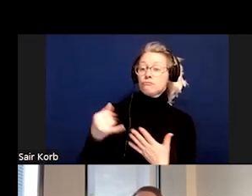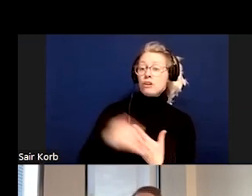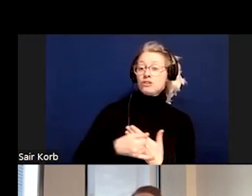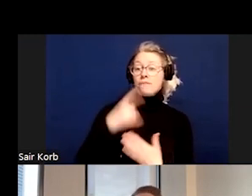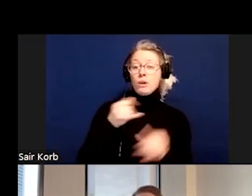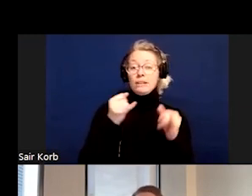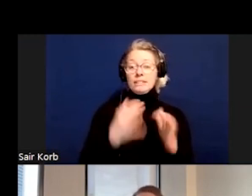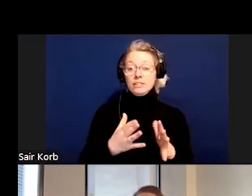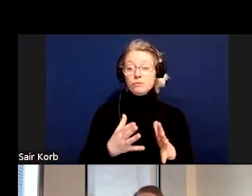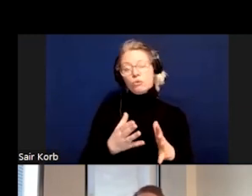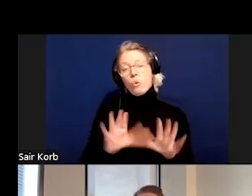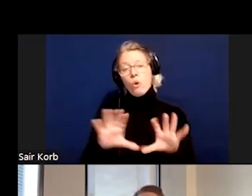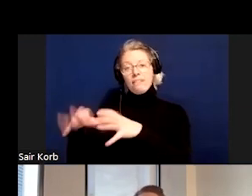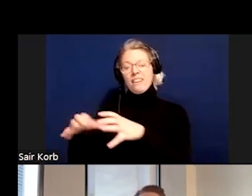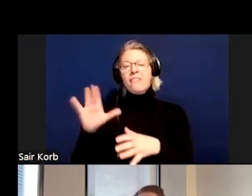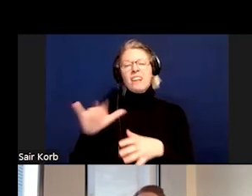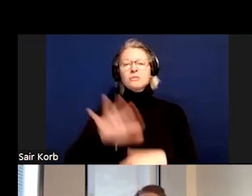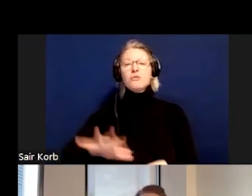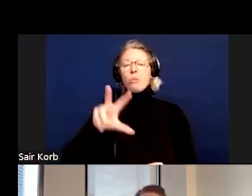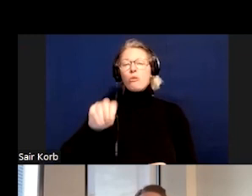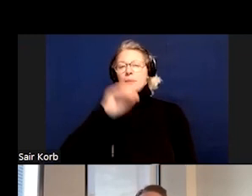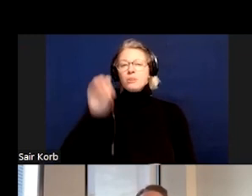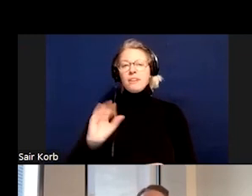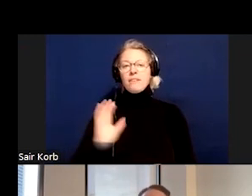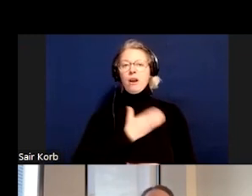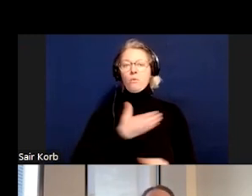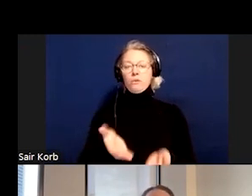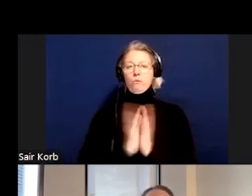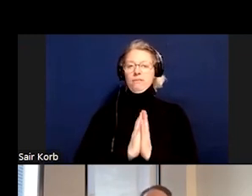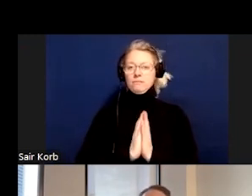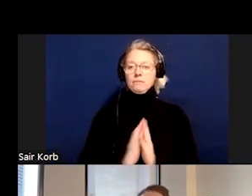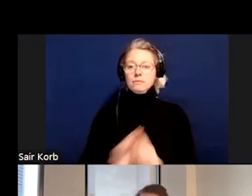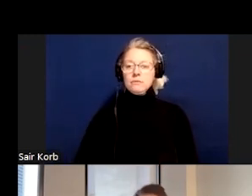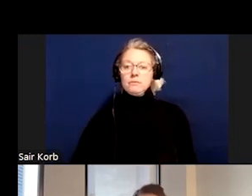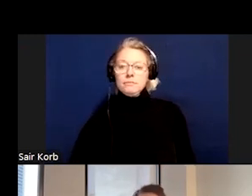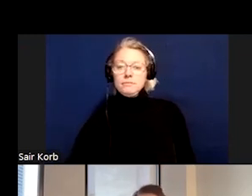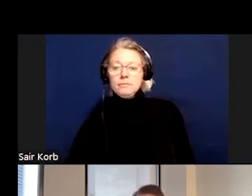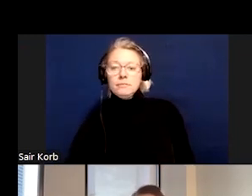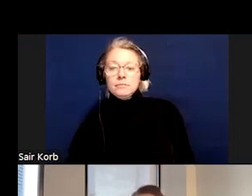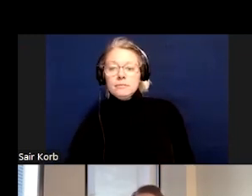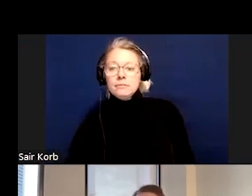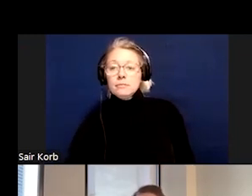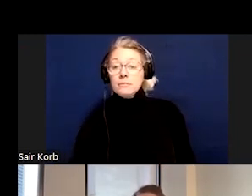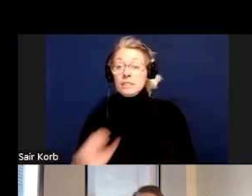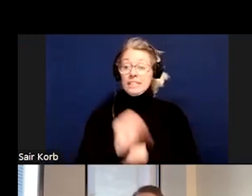30 per cent of the grant requests that we receive. This grew to 37 per cent in 2022